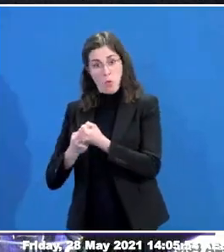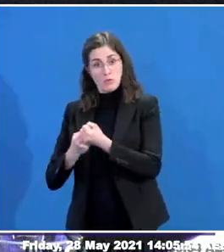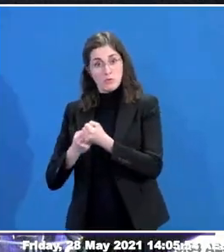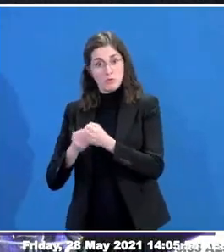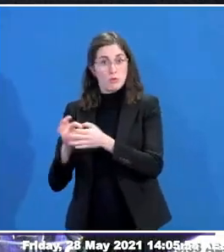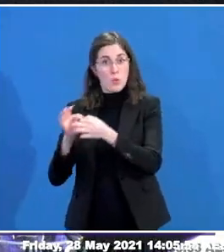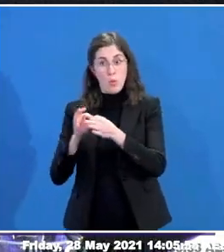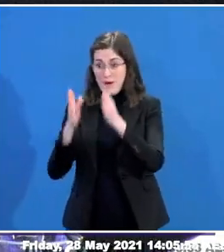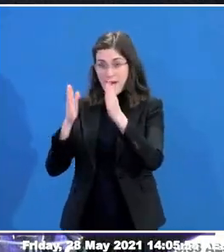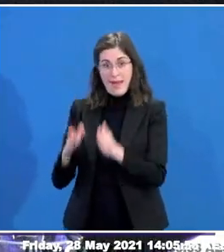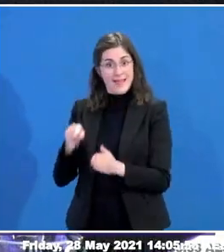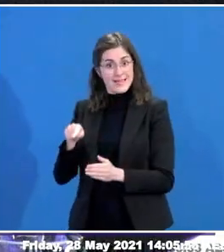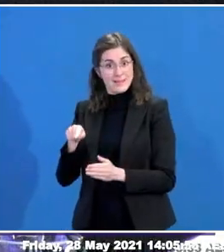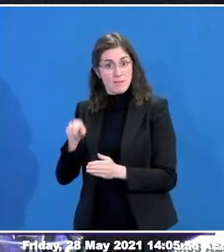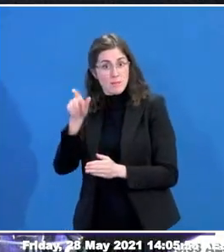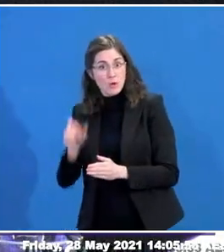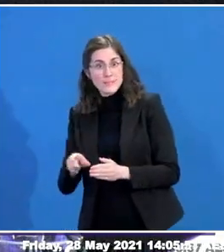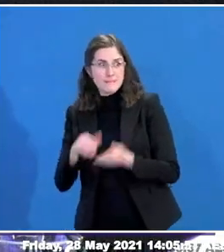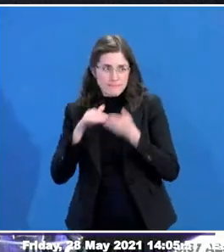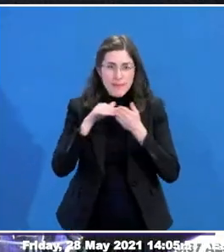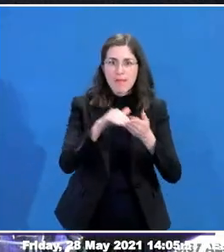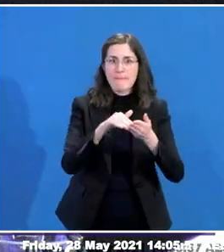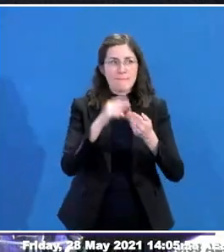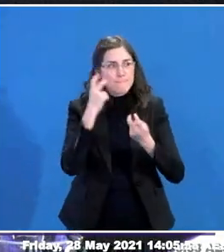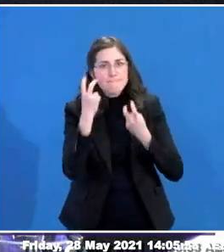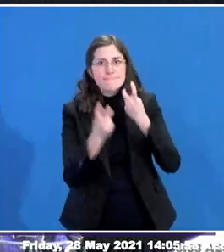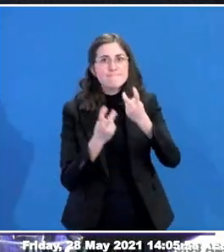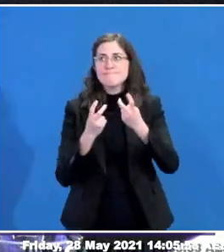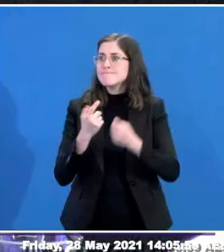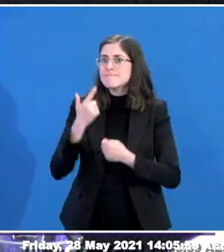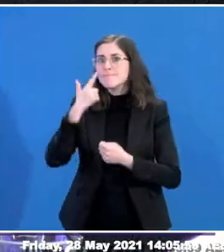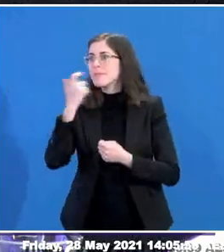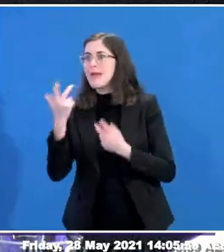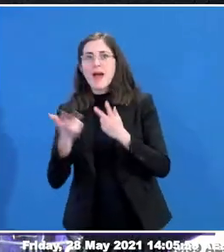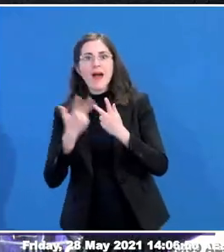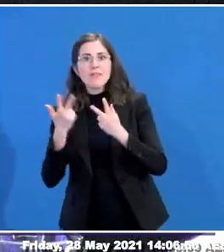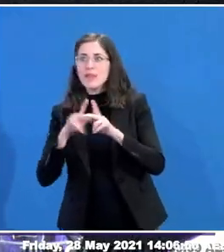We would be working with other providers, emergency accommodation providers.